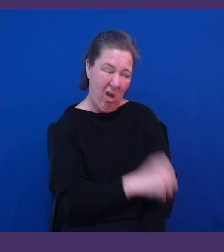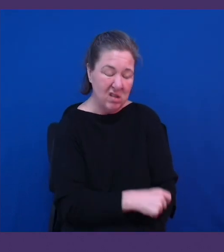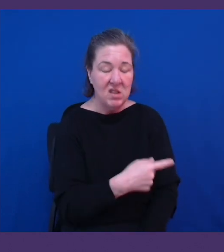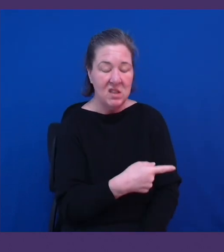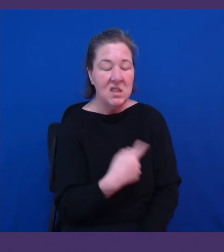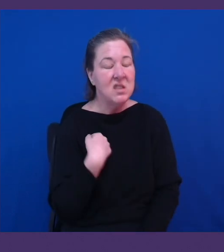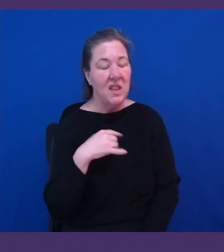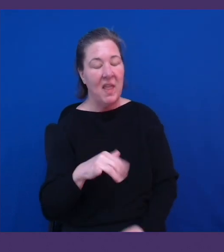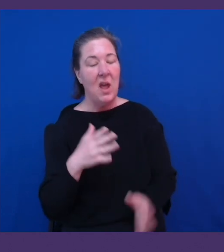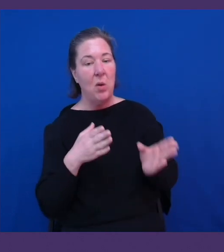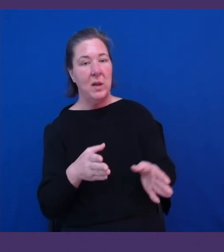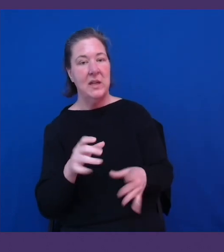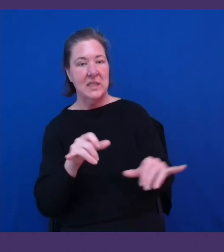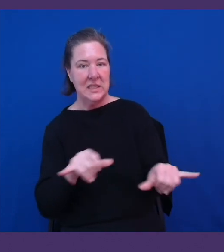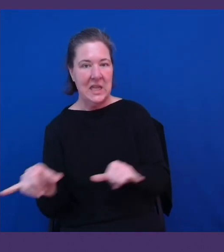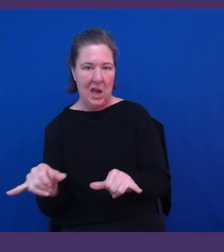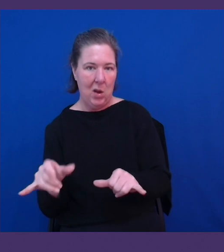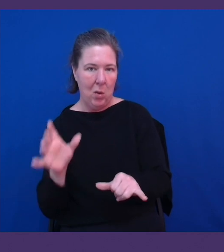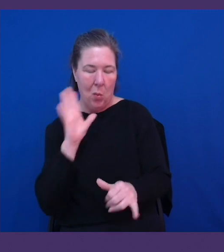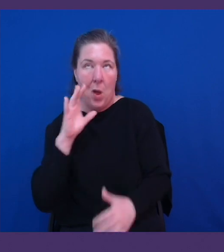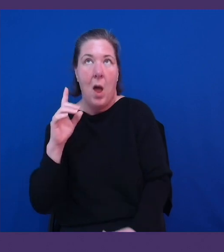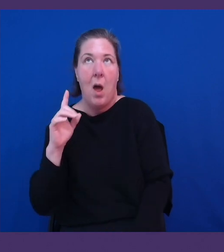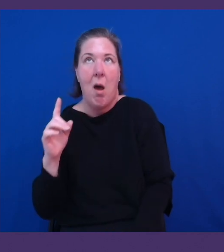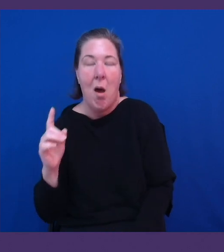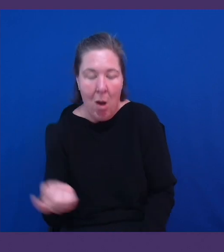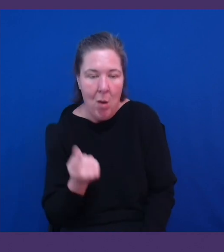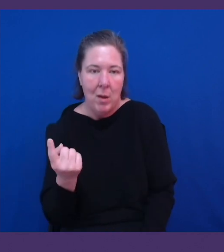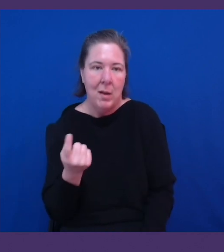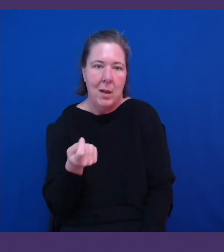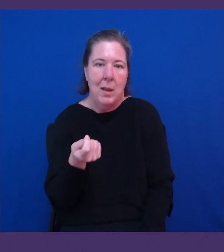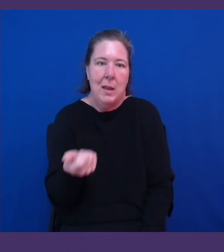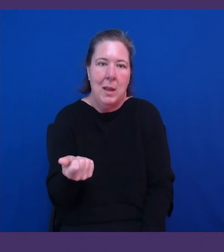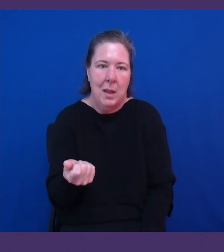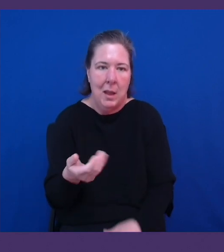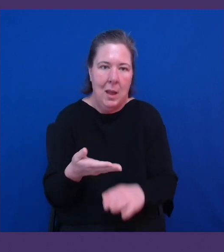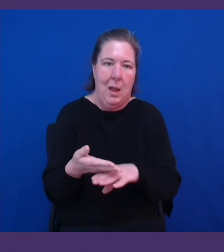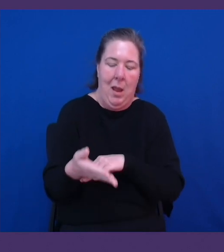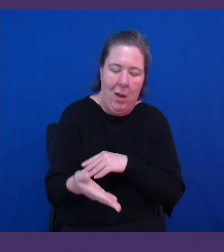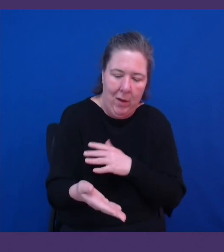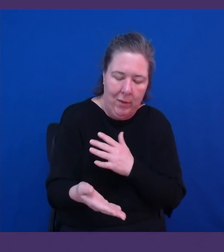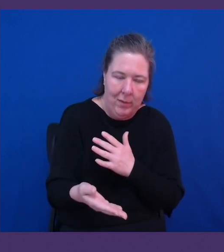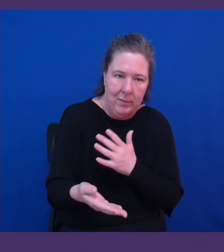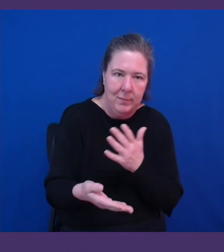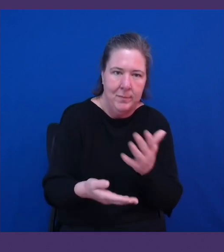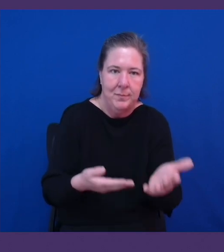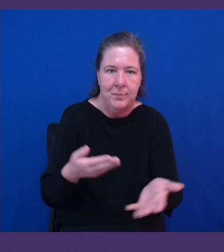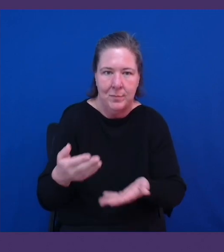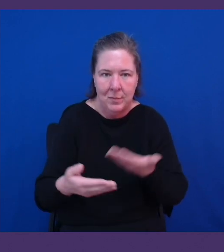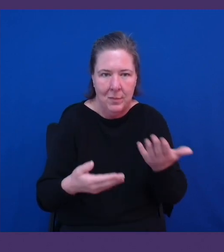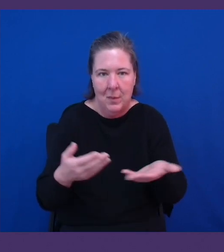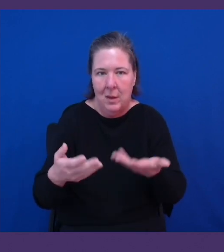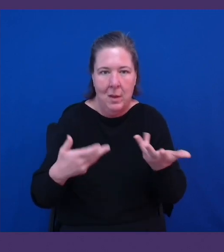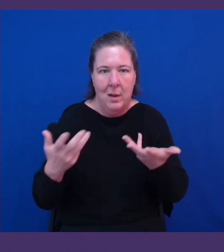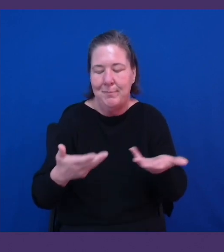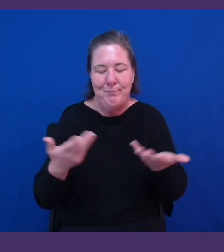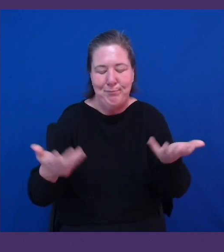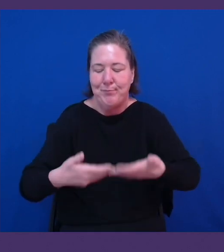I mean, they will always be a little bit after or quite a bit after the technological development,